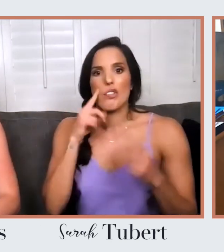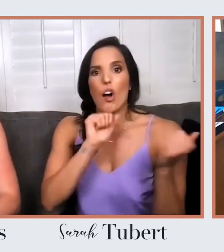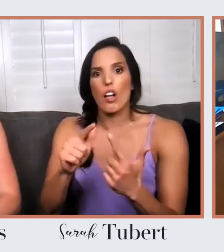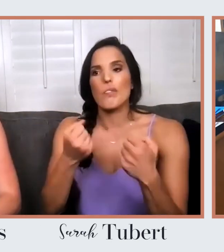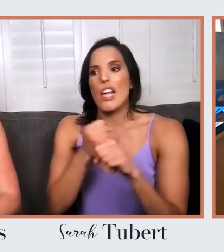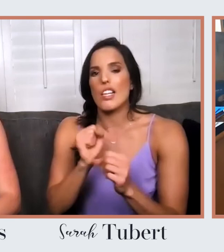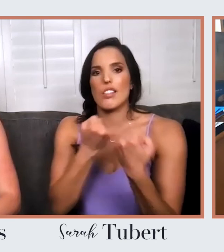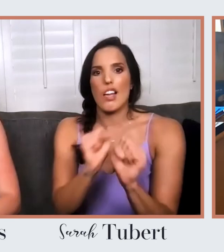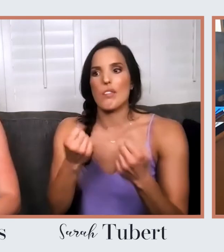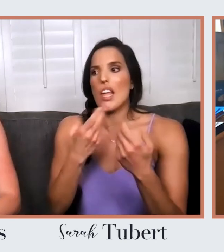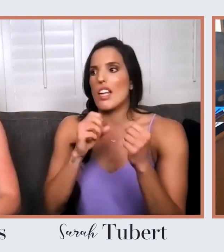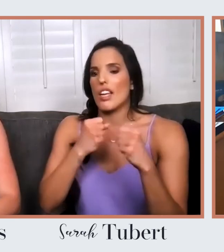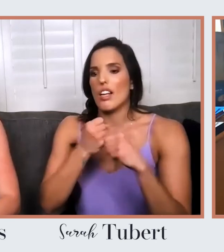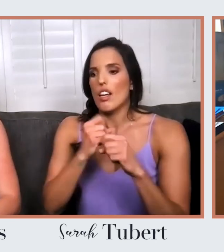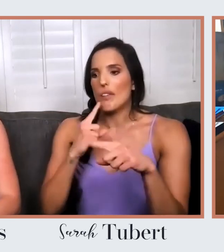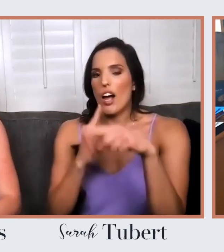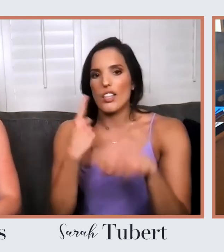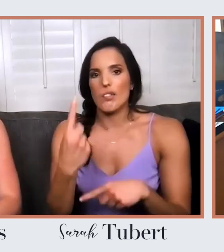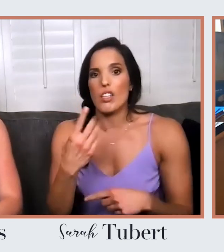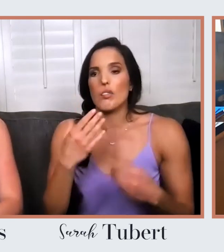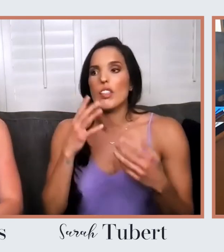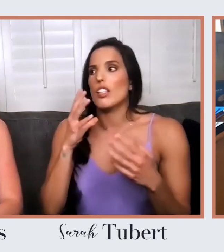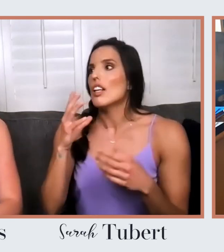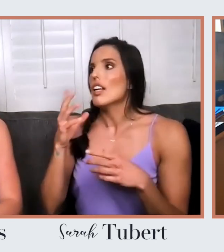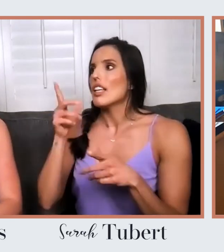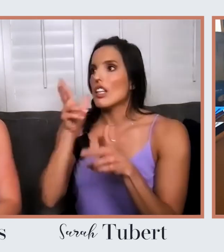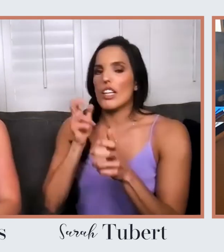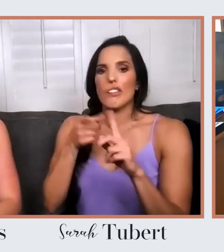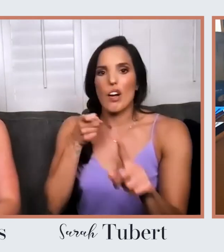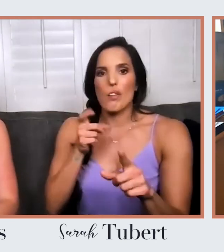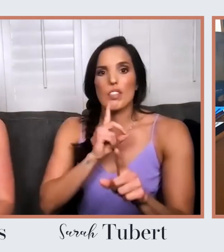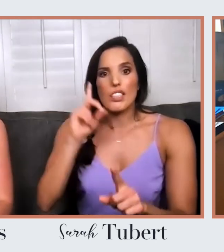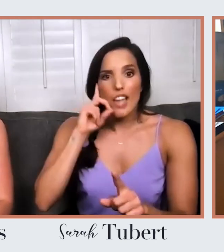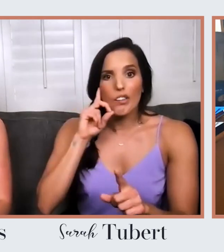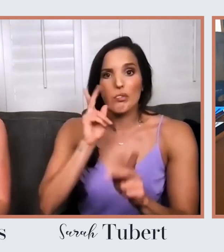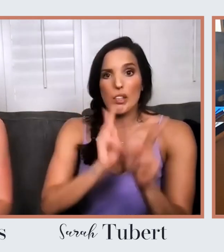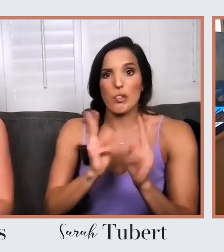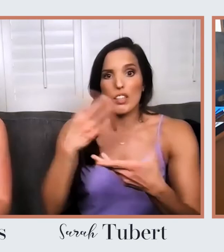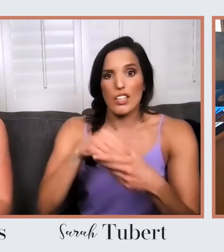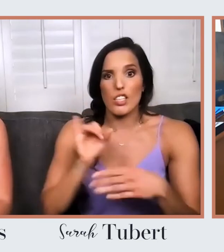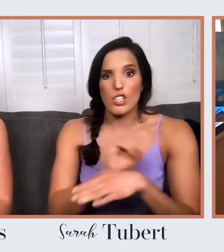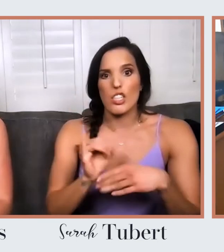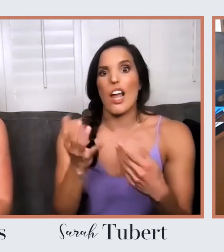for all and make it safe and make it a positive one. So we're hearing from deaf people within the industry